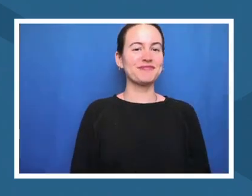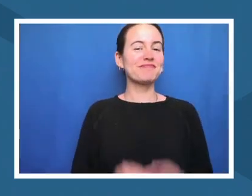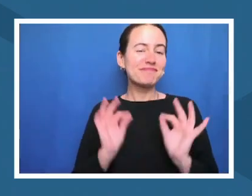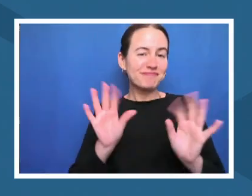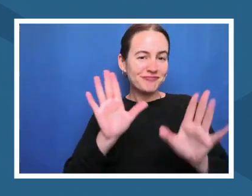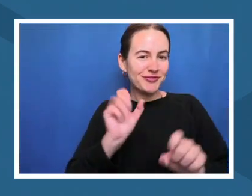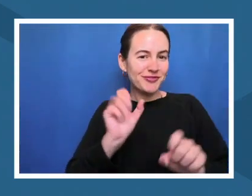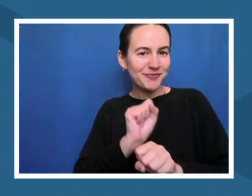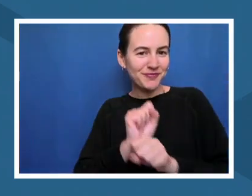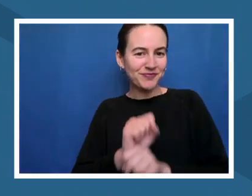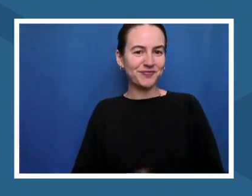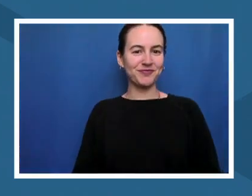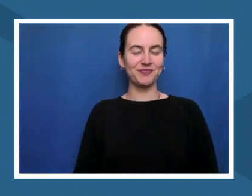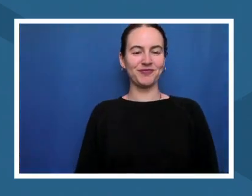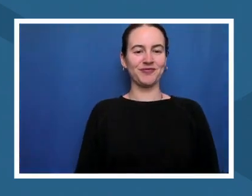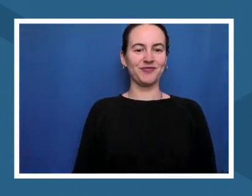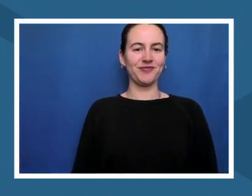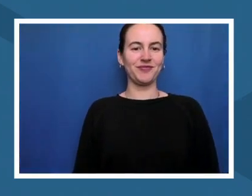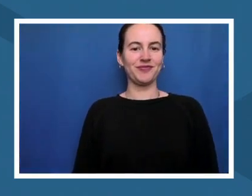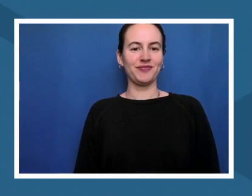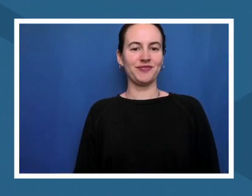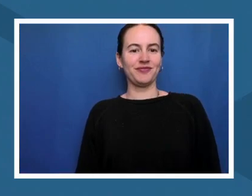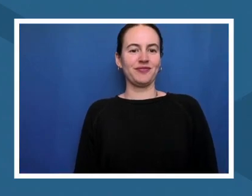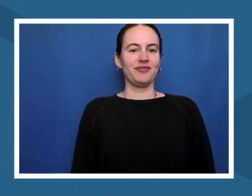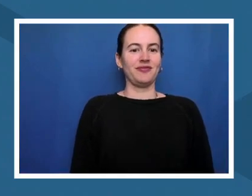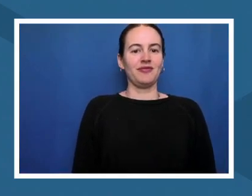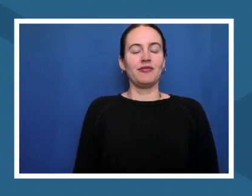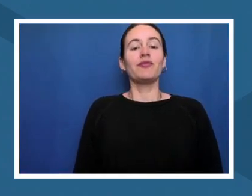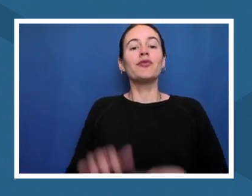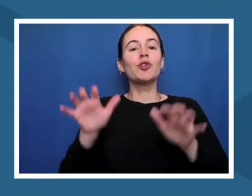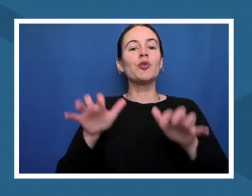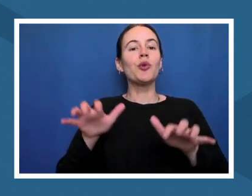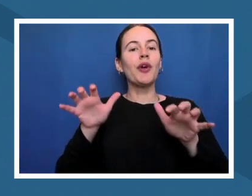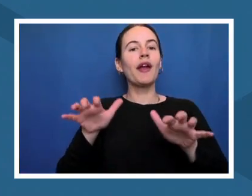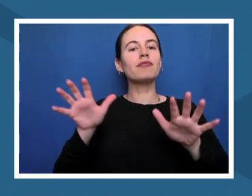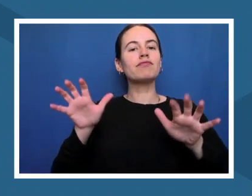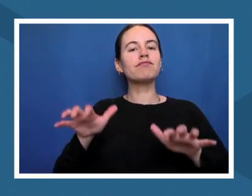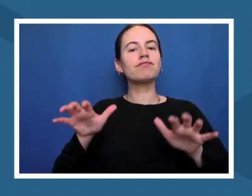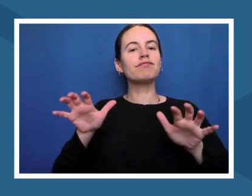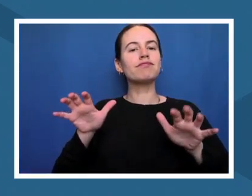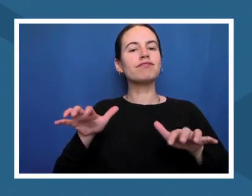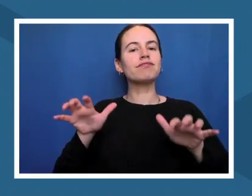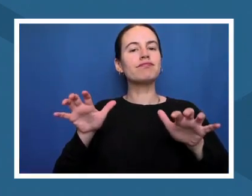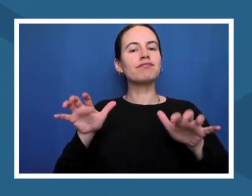and then the raindrops started to slow down